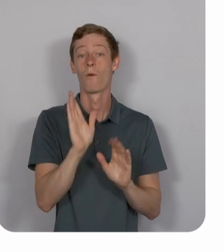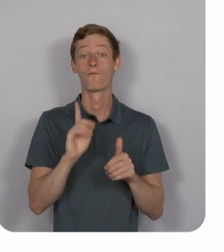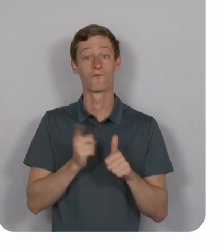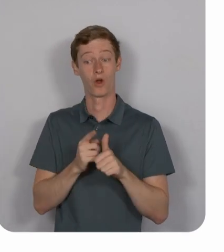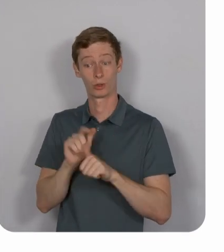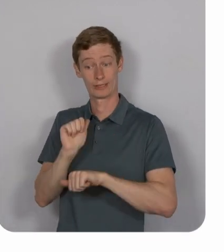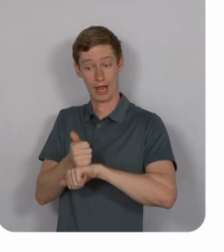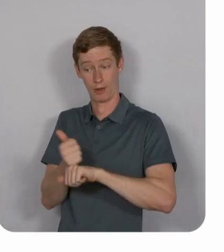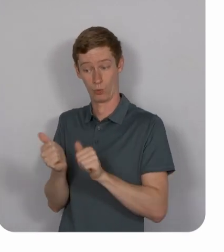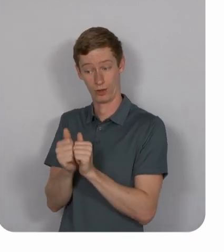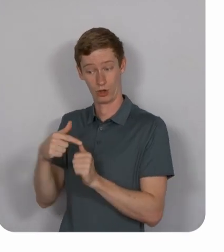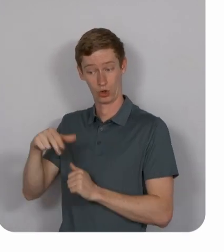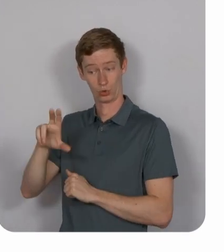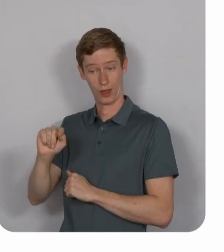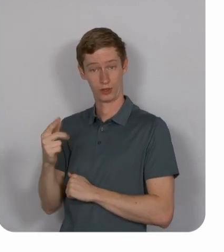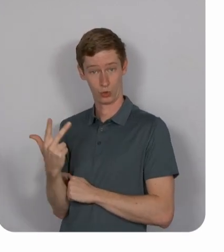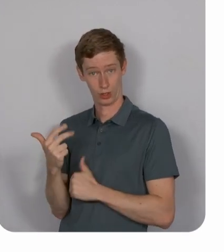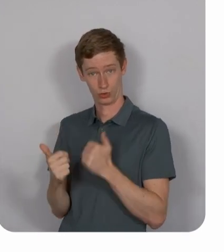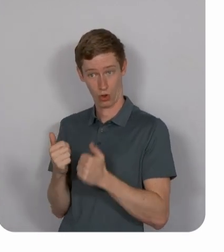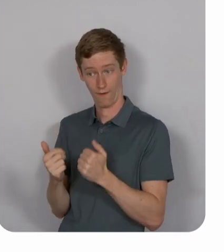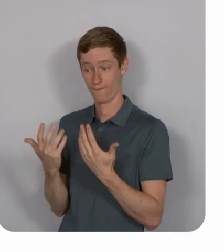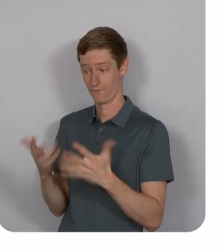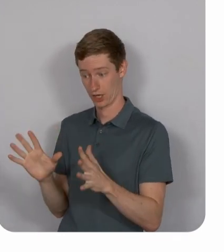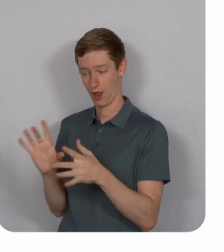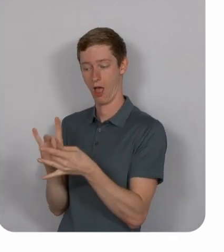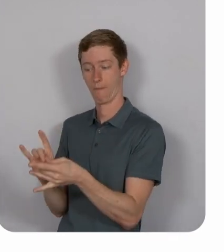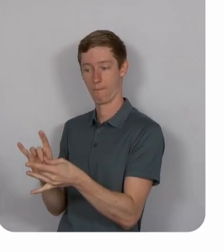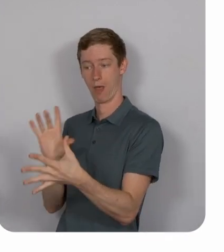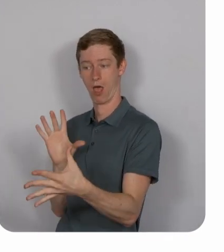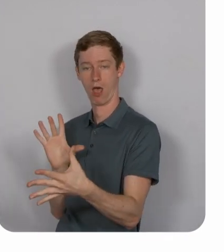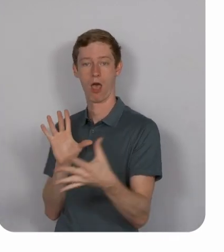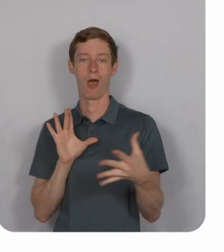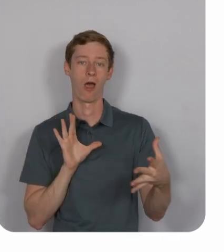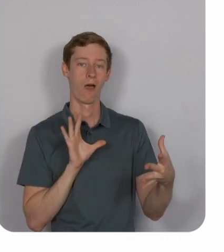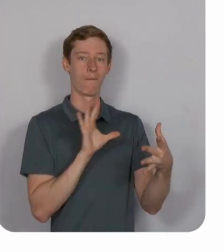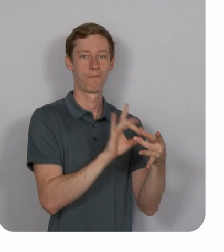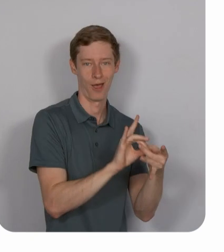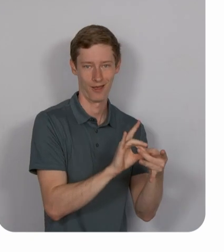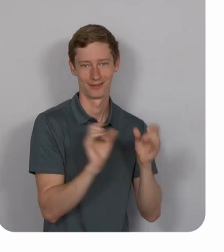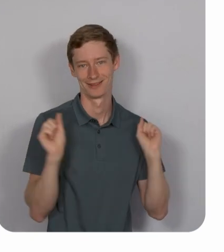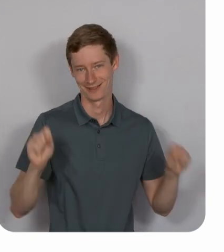But once you’ve done that, you can unpair the Touch Plus controllers and pair Touch Pro controllers.